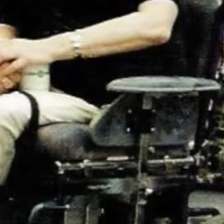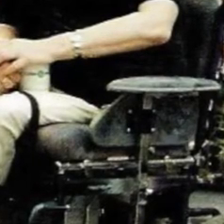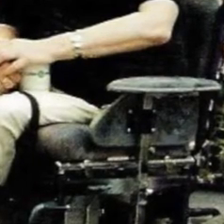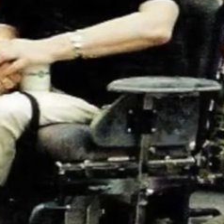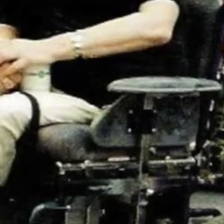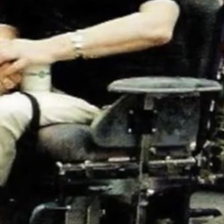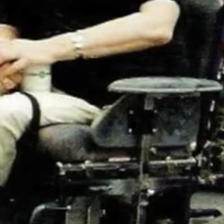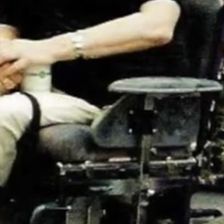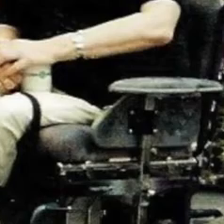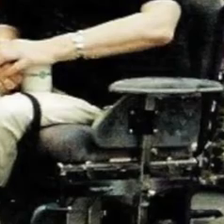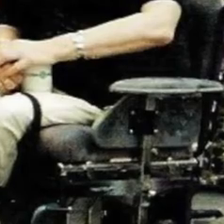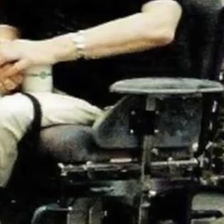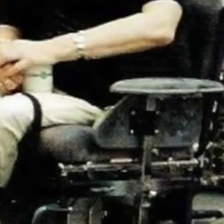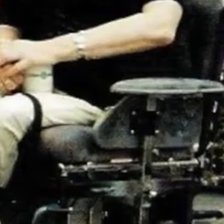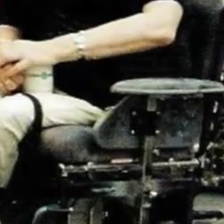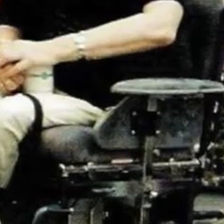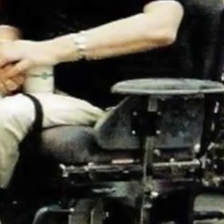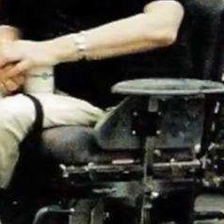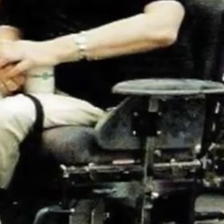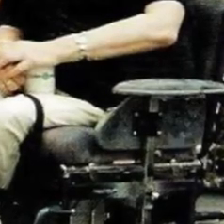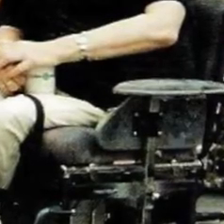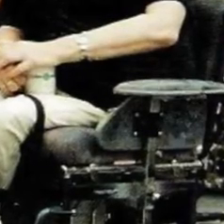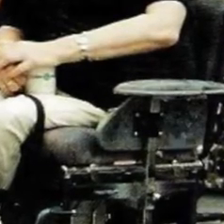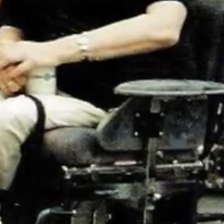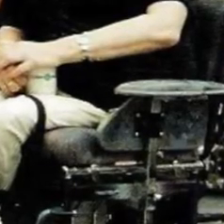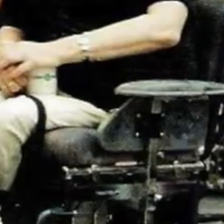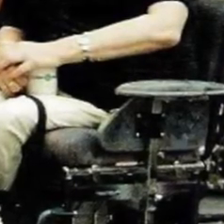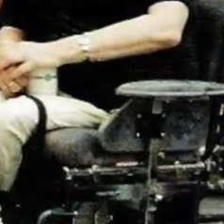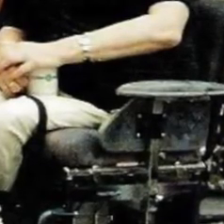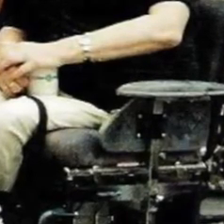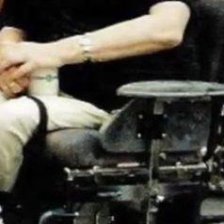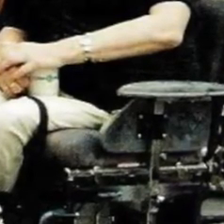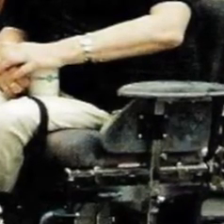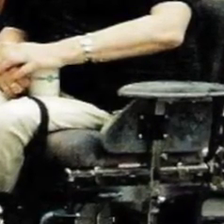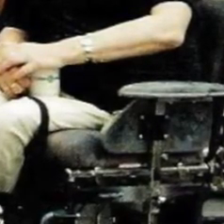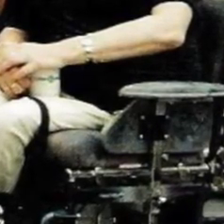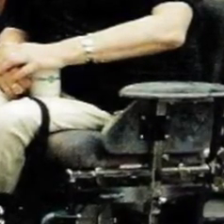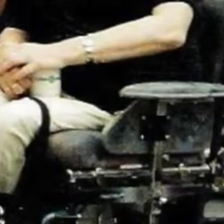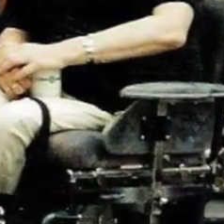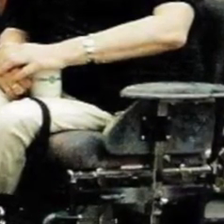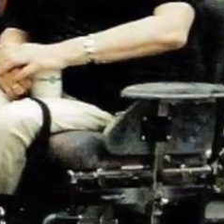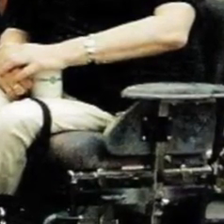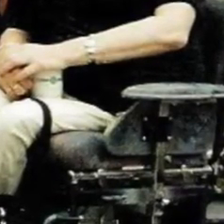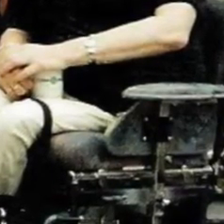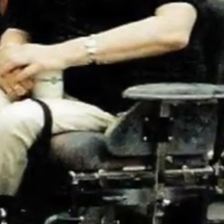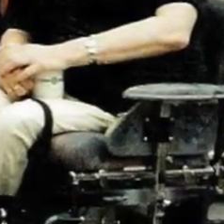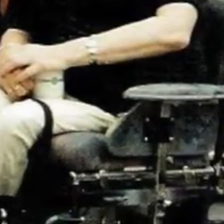of Disabled People in front of their stall at the 1999 Independence Festival